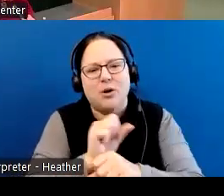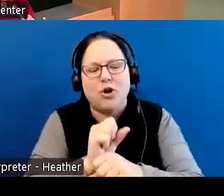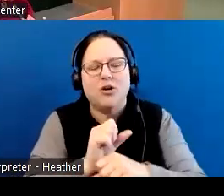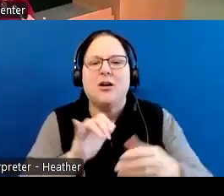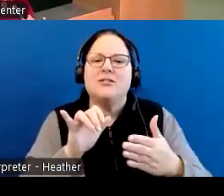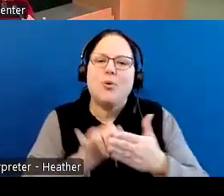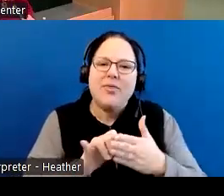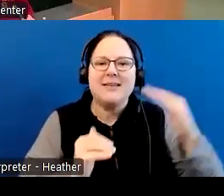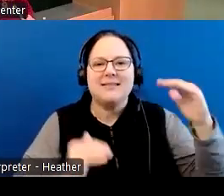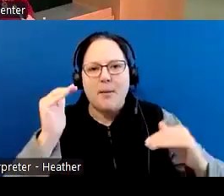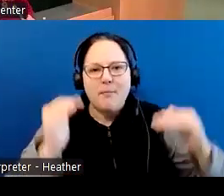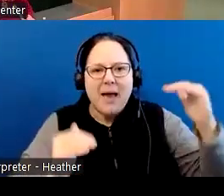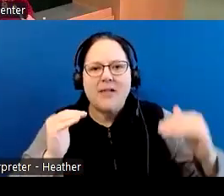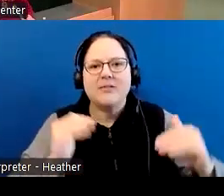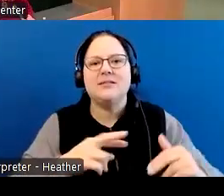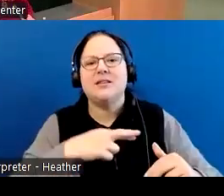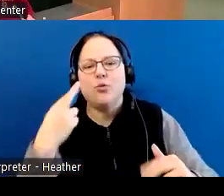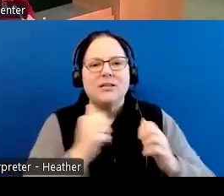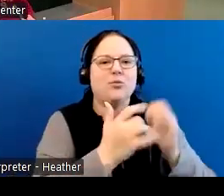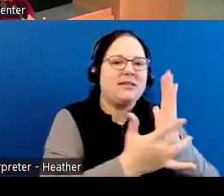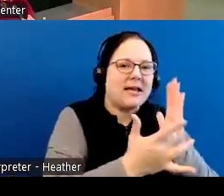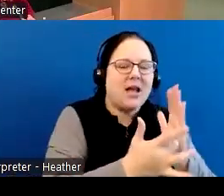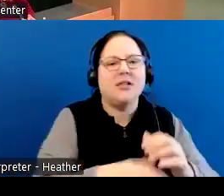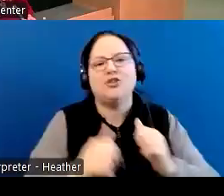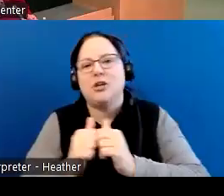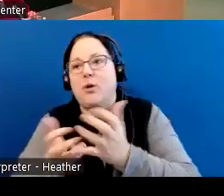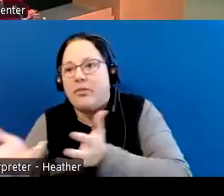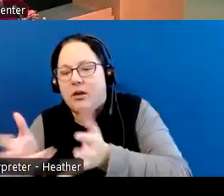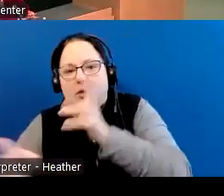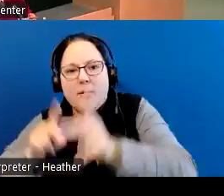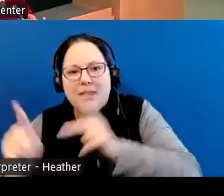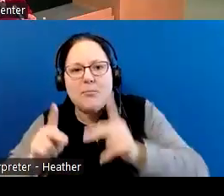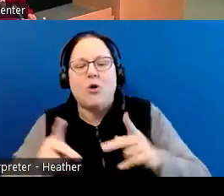with technology. Um but also an opportunity to like figure out how to the co-pilot. I love the